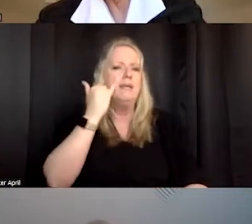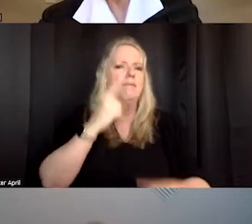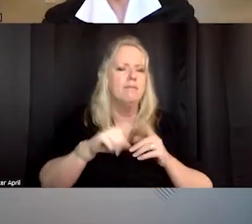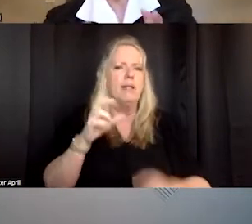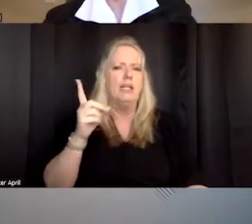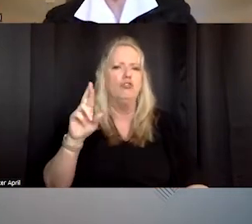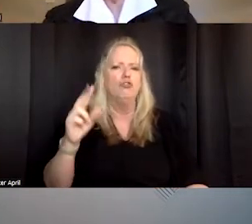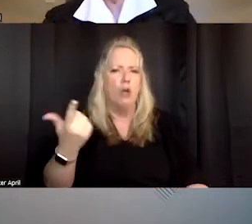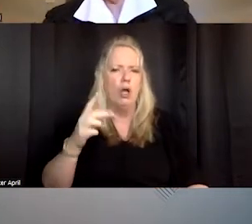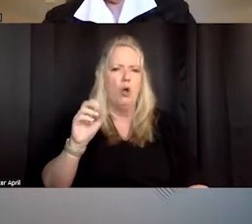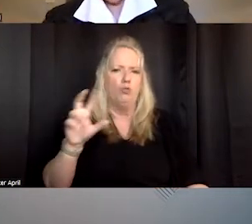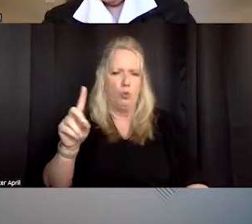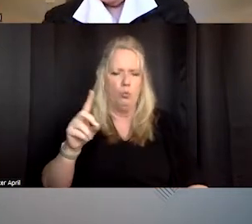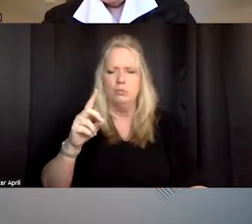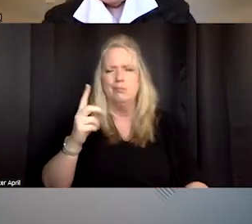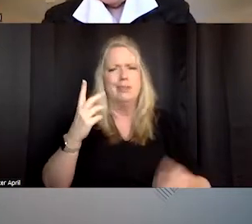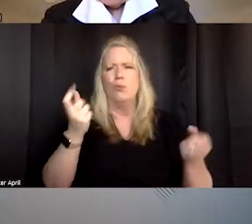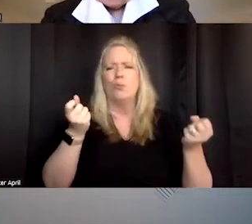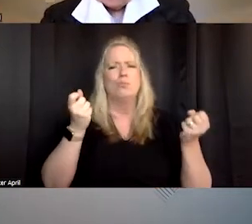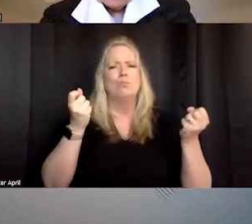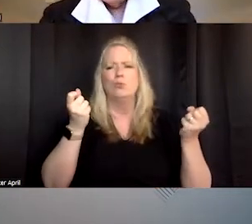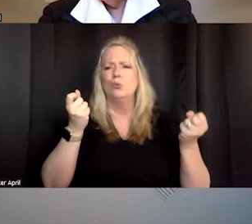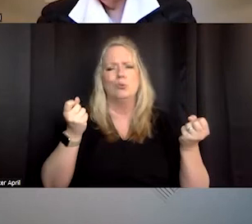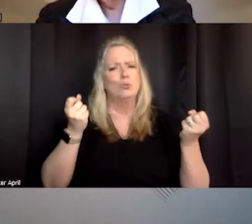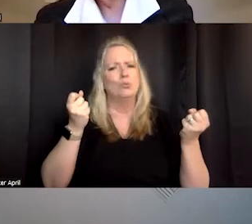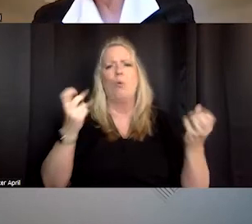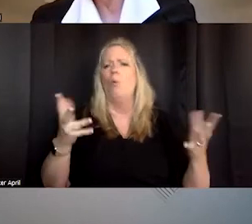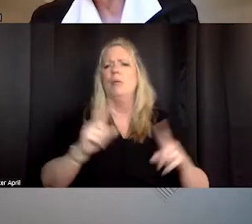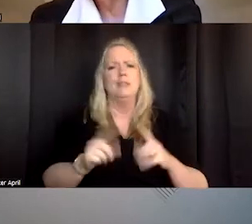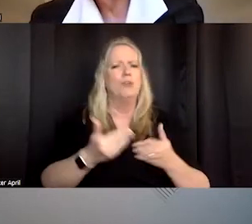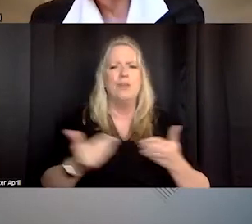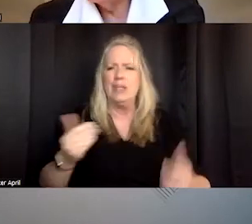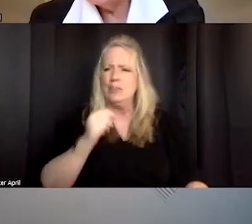THERE ARE SO MANY DIFFERENT THINGS THAT DON'T HAVE IMMEDIATE EFFECTS.